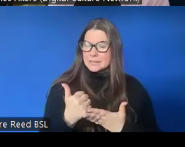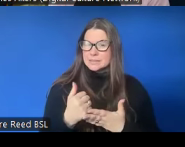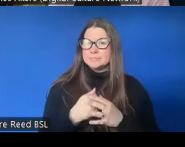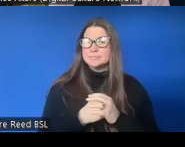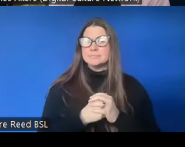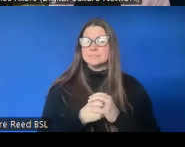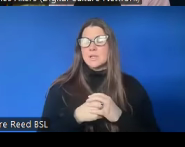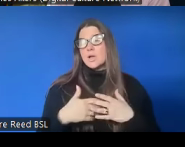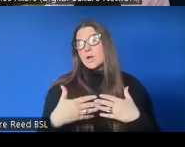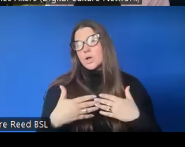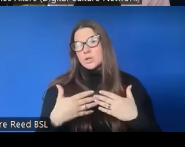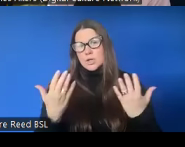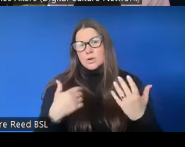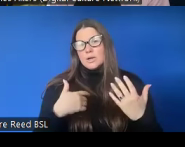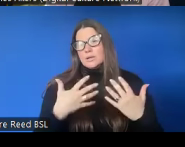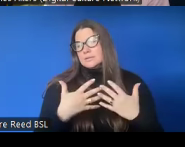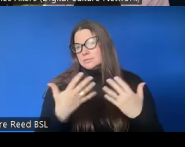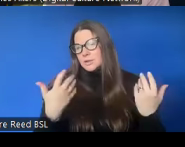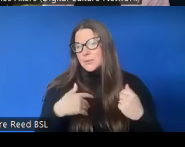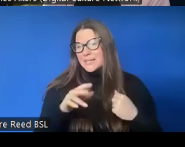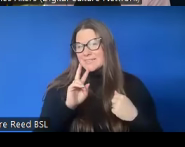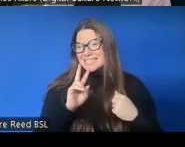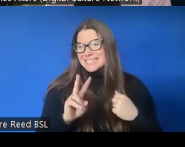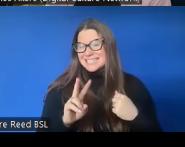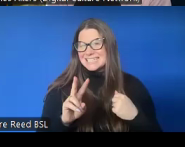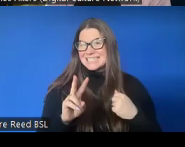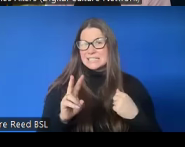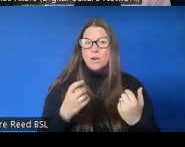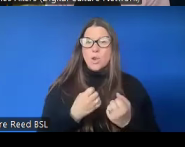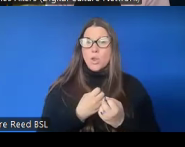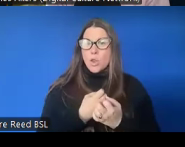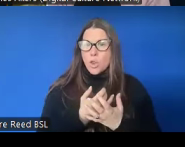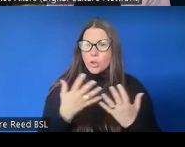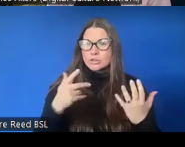What we're seeing at the moment is a lot of talk around artificial intelligence.